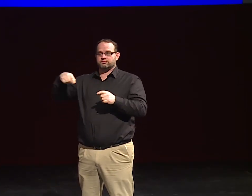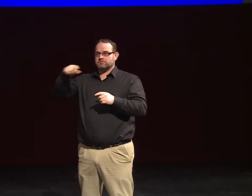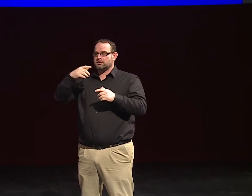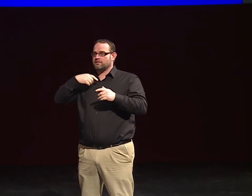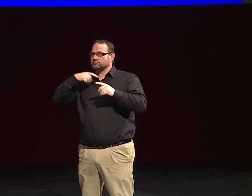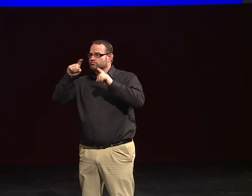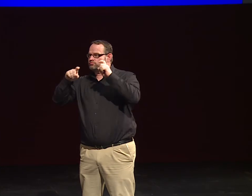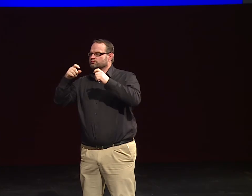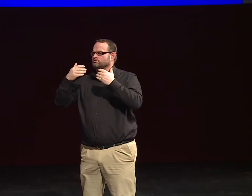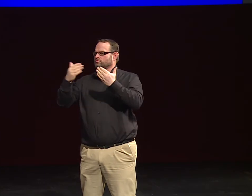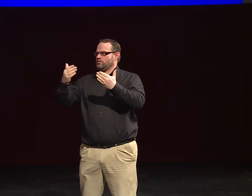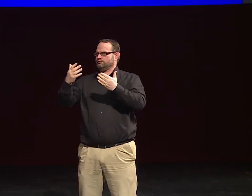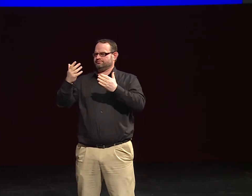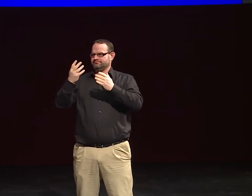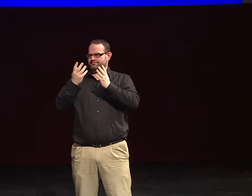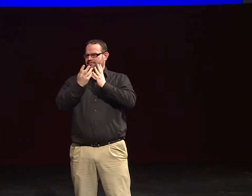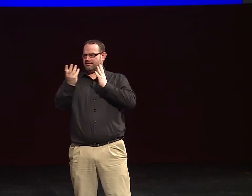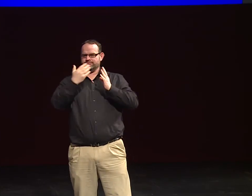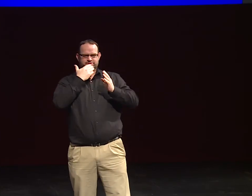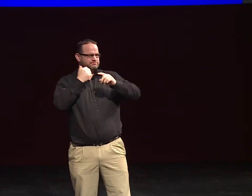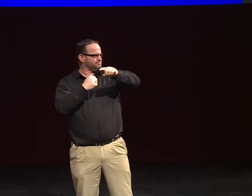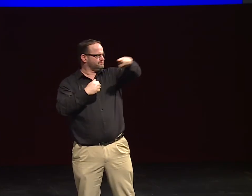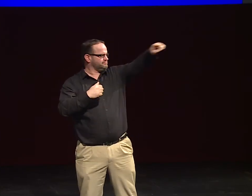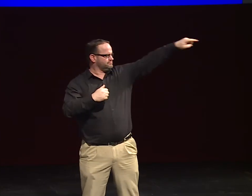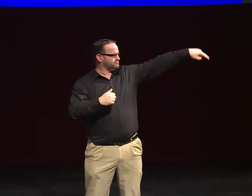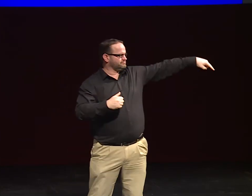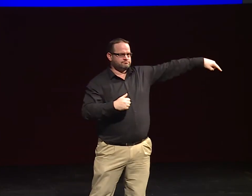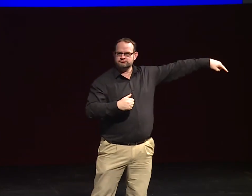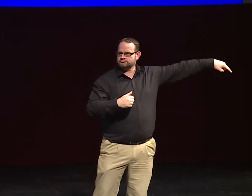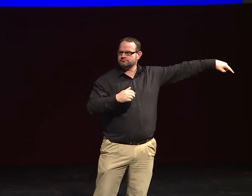I would ask that if you do have a question, you come to the front of the stage,